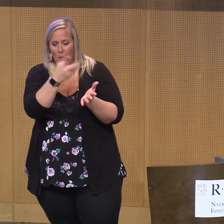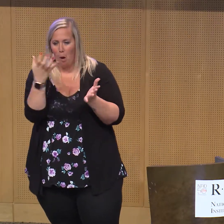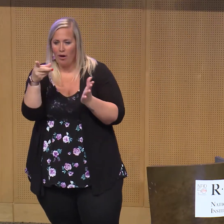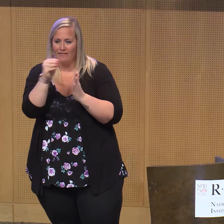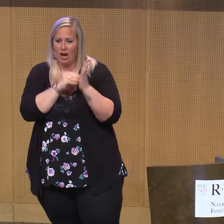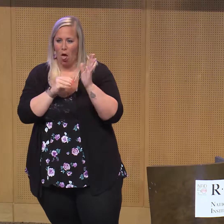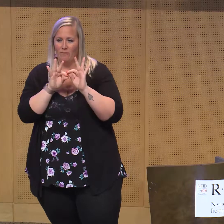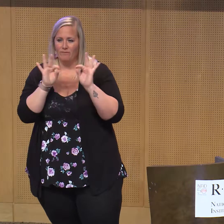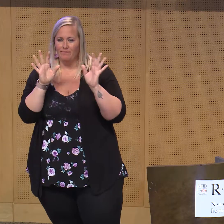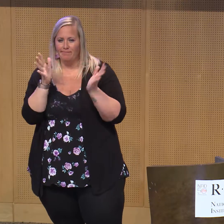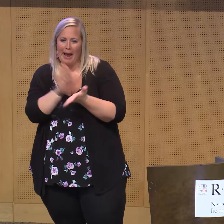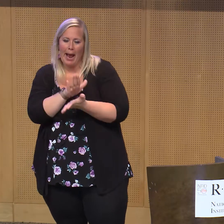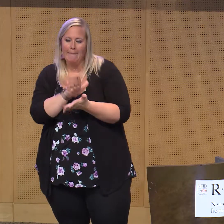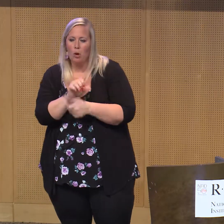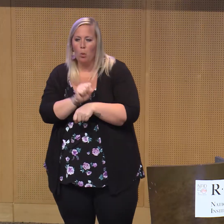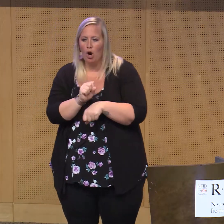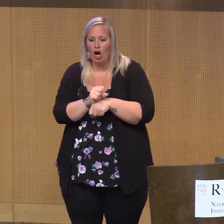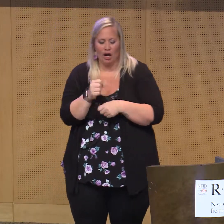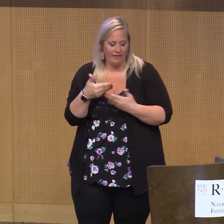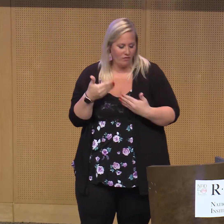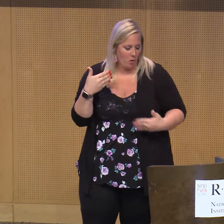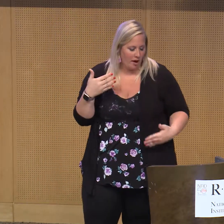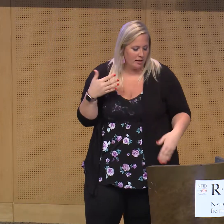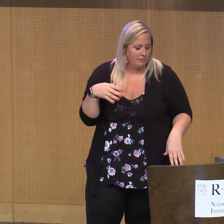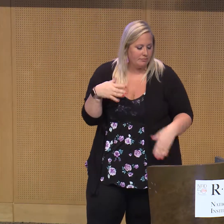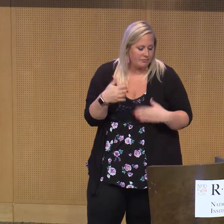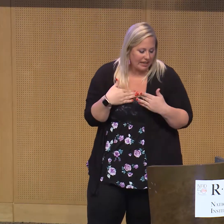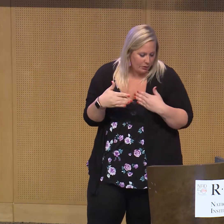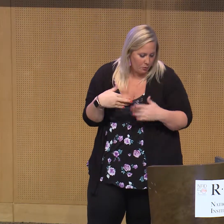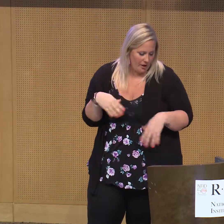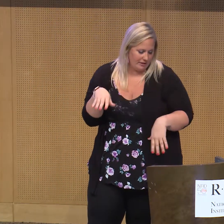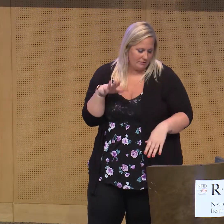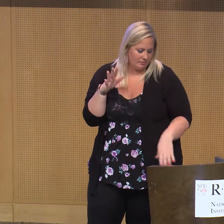and so I had seen the downside of that, so I did my homework well in advance,